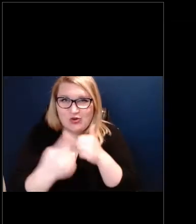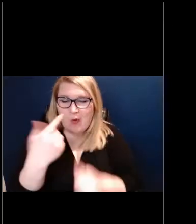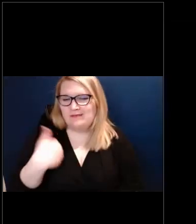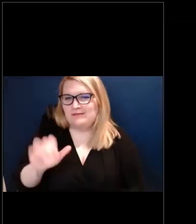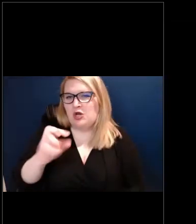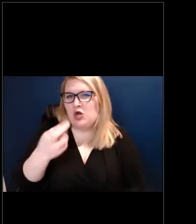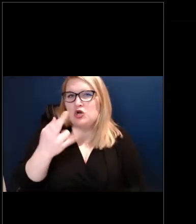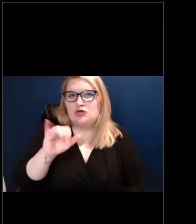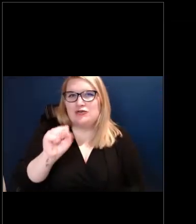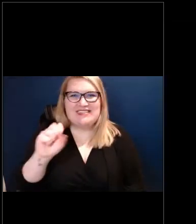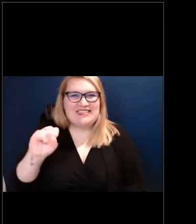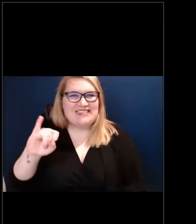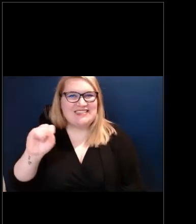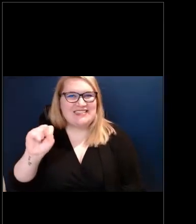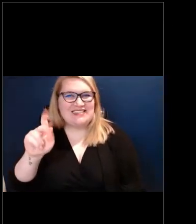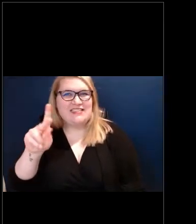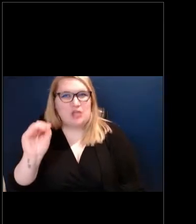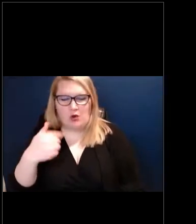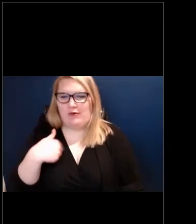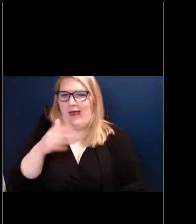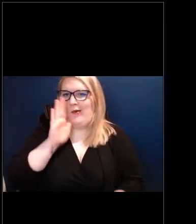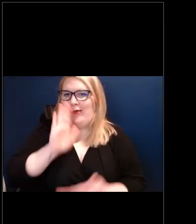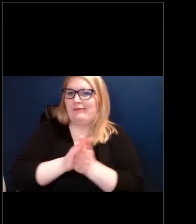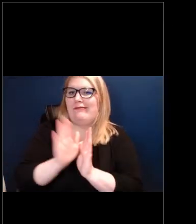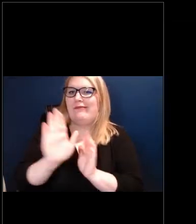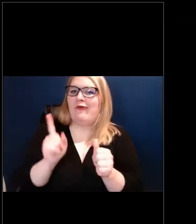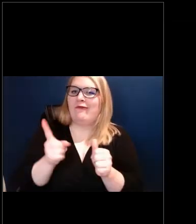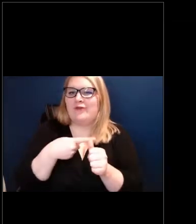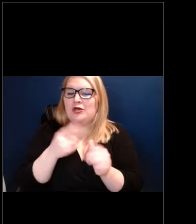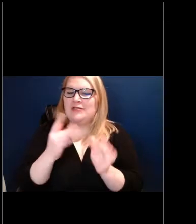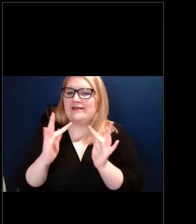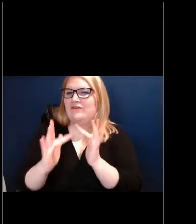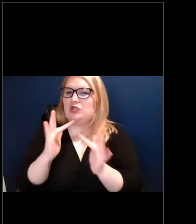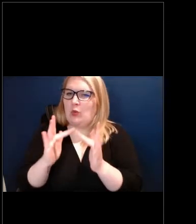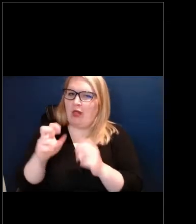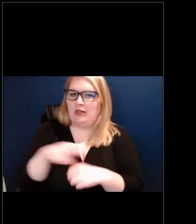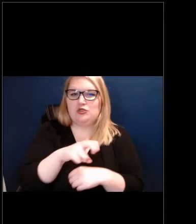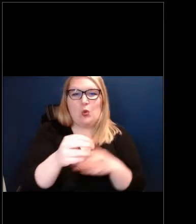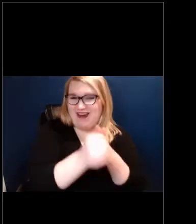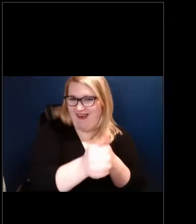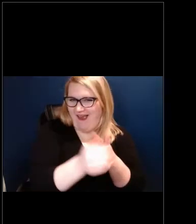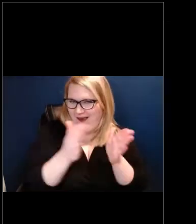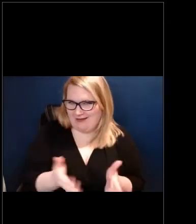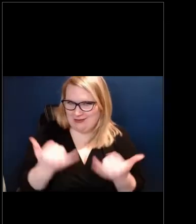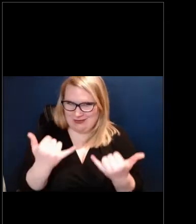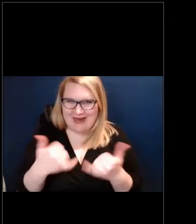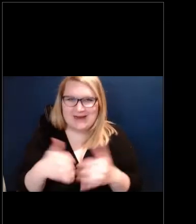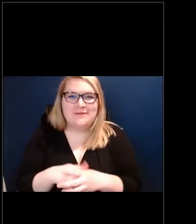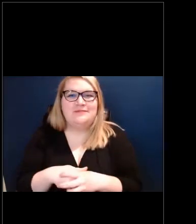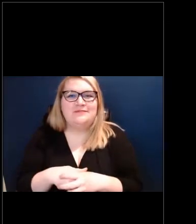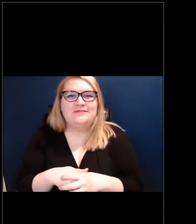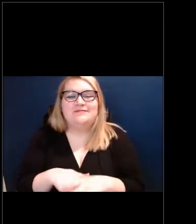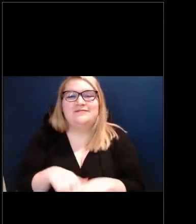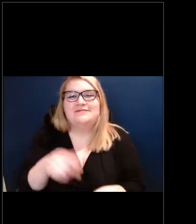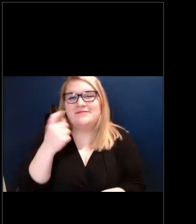and I'll be your first virtual tour guide today. Actually, I'm a meteorologist here